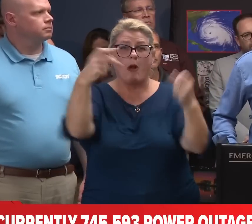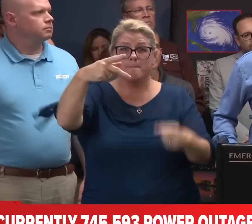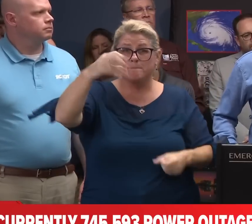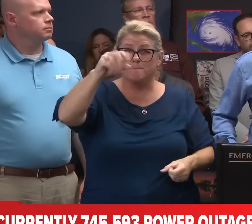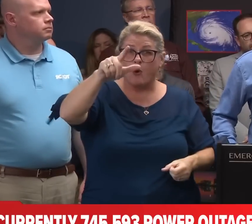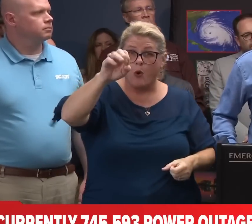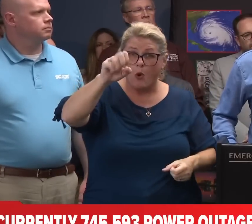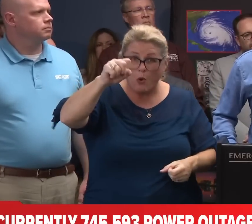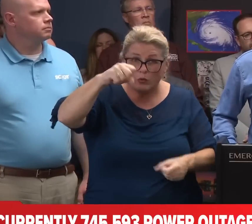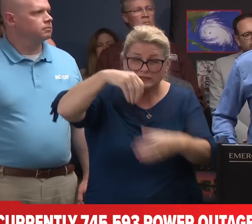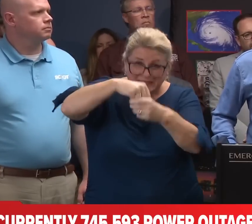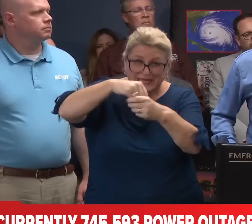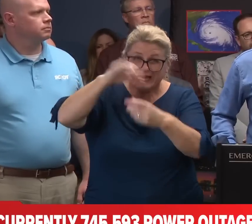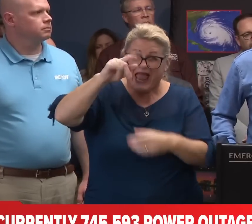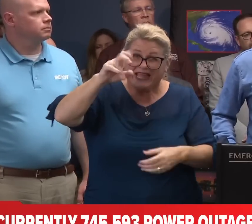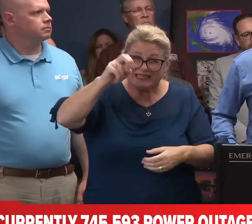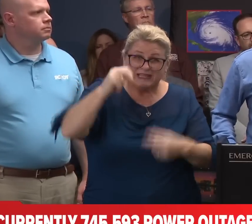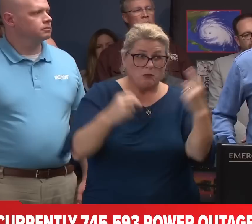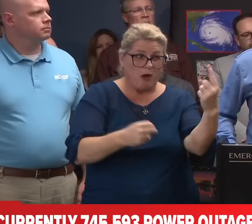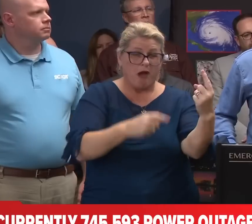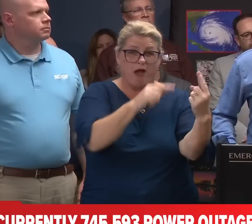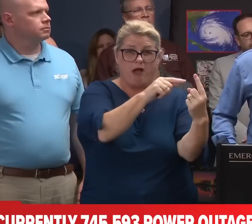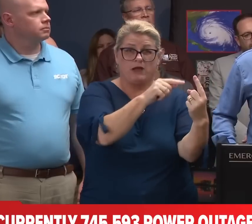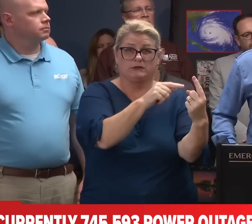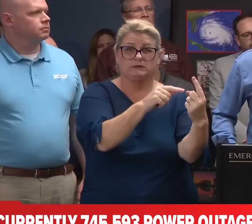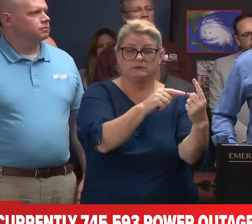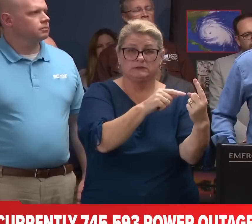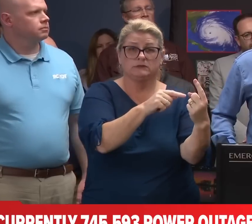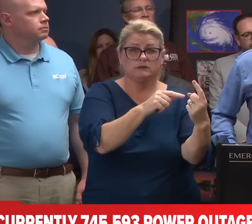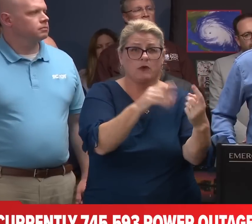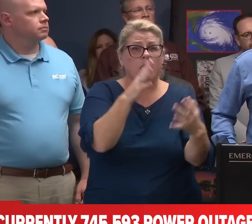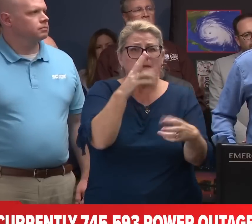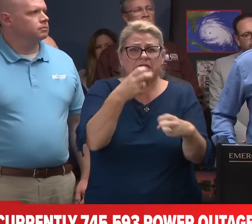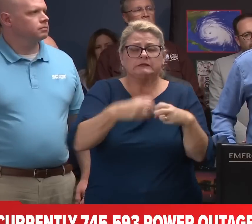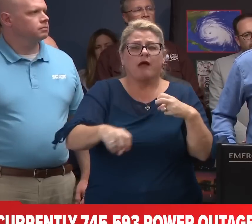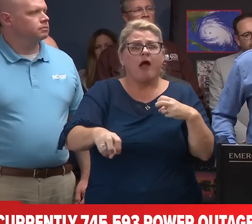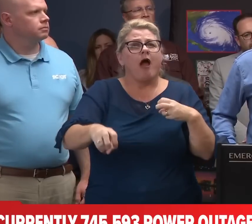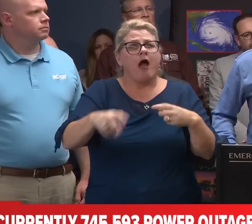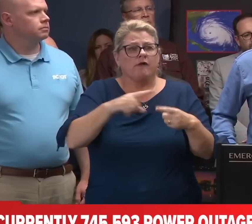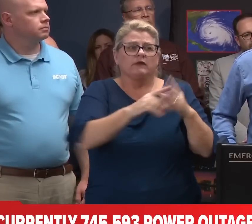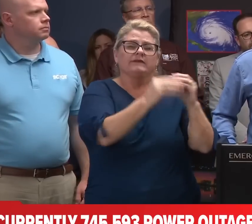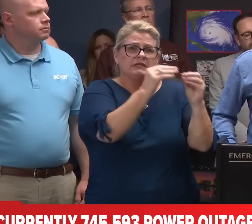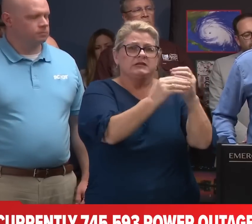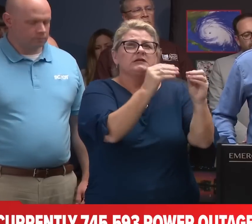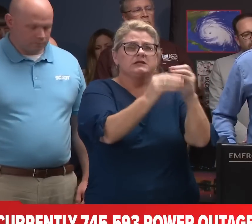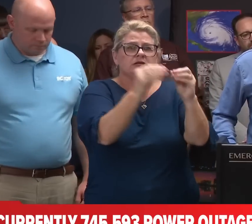in the town of Aiken alone. So it's gonna be a, a tough recovery in that uh area.